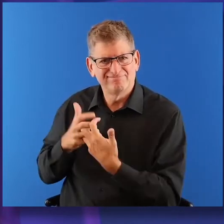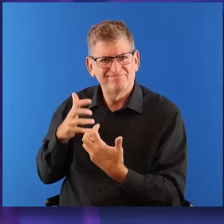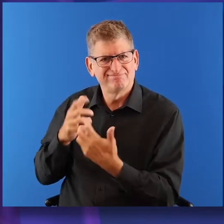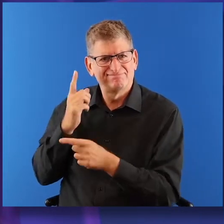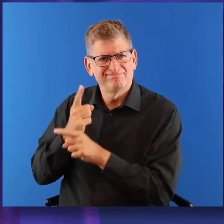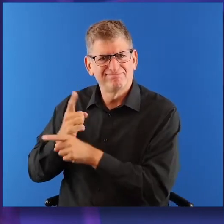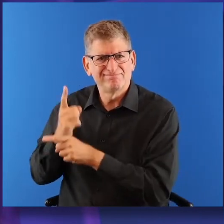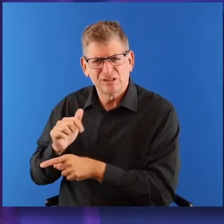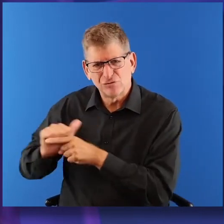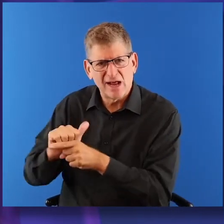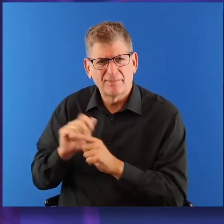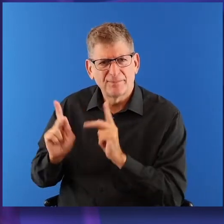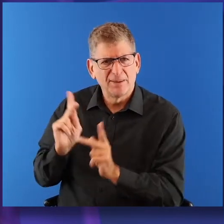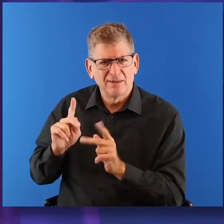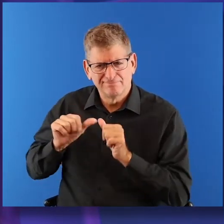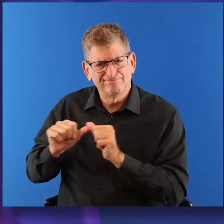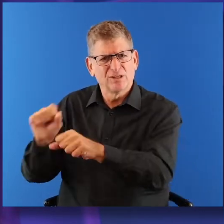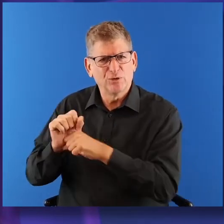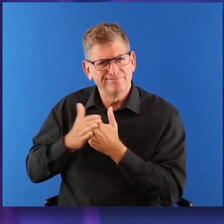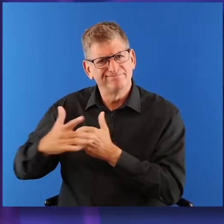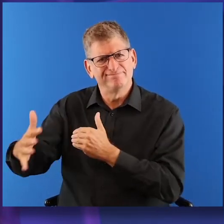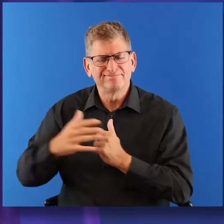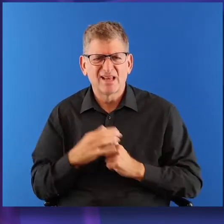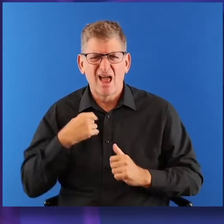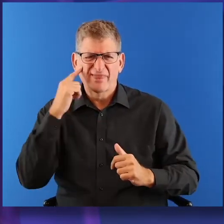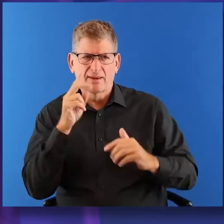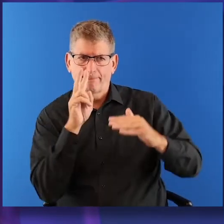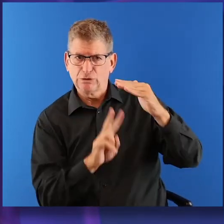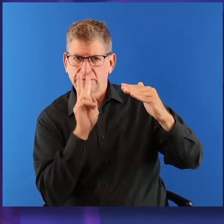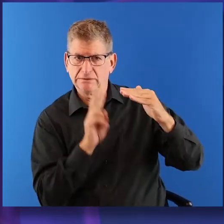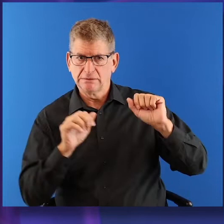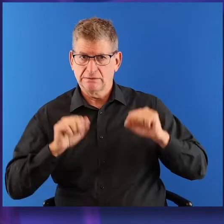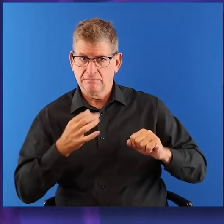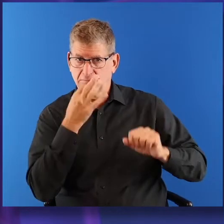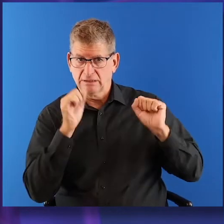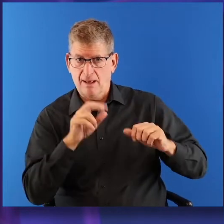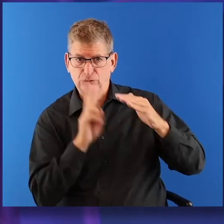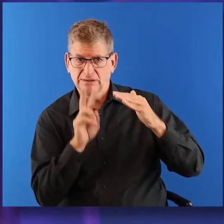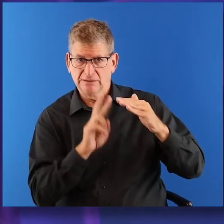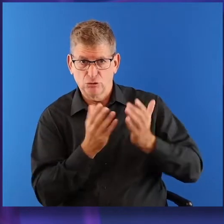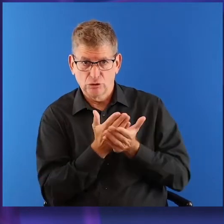in resources is going to be the key to these organizations building on what they've done through the pandemic and